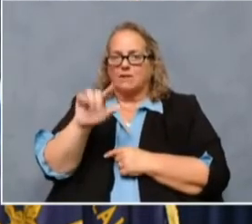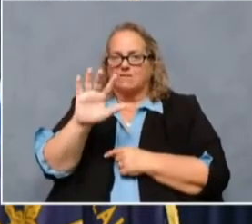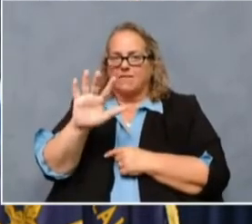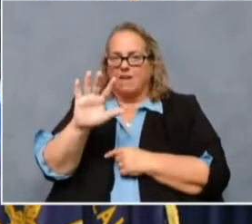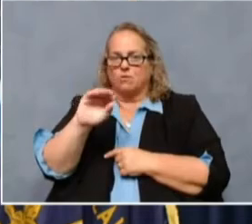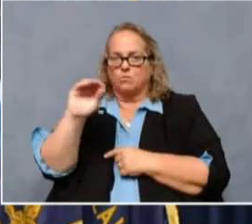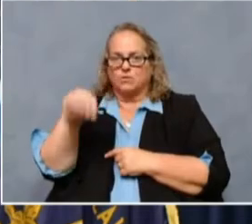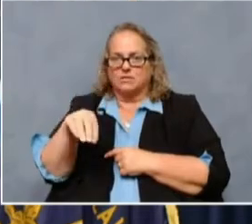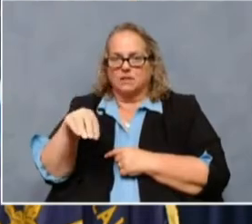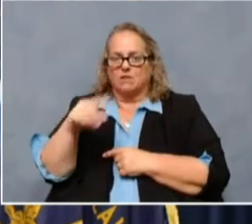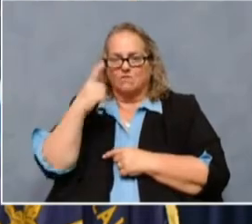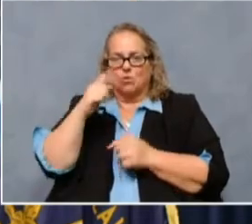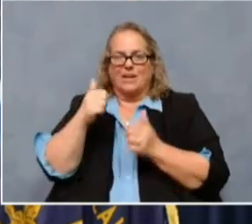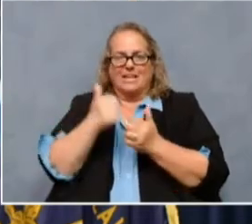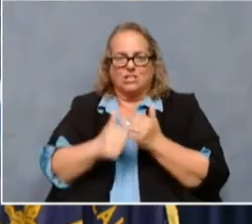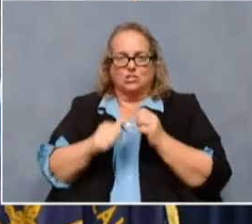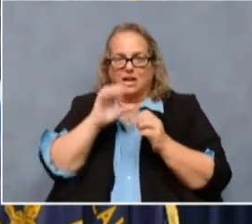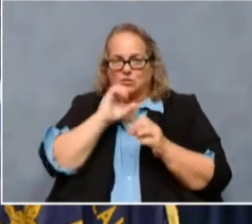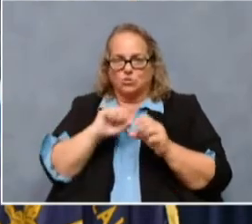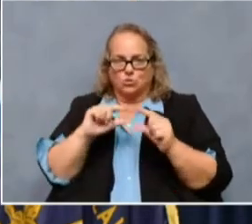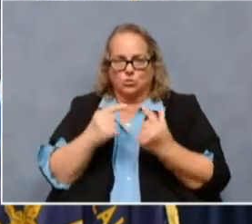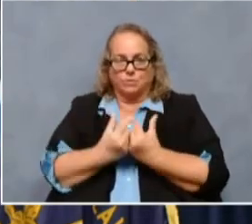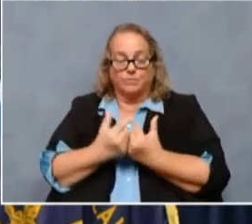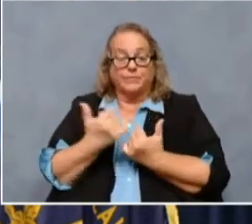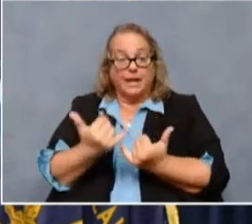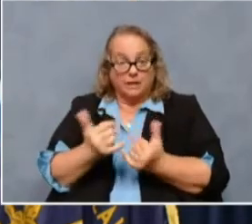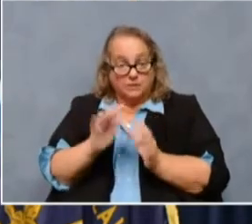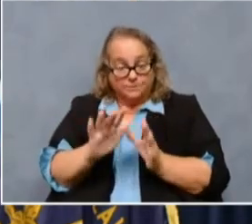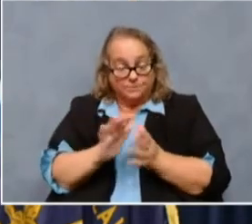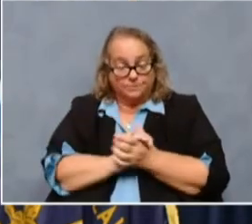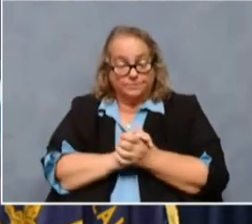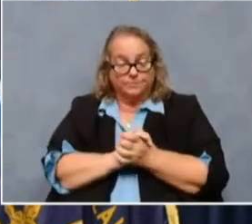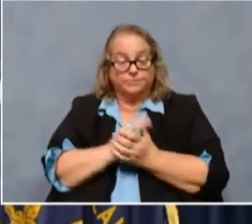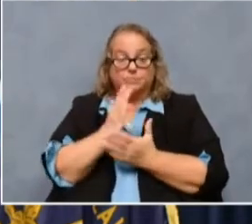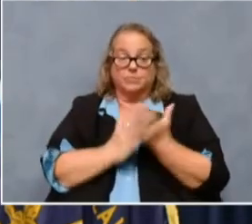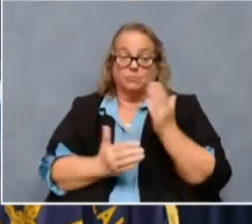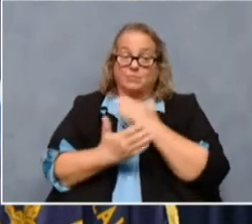age group. Now they're going to be some counties that had larger clinics with,